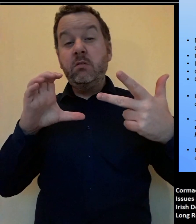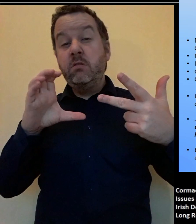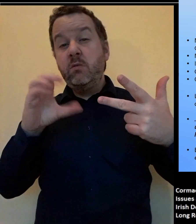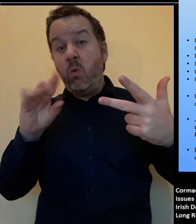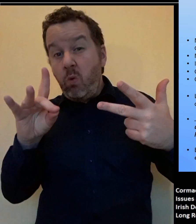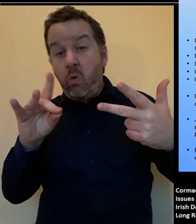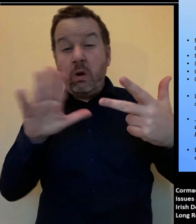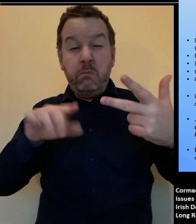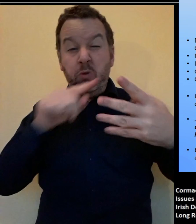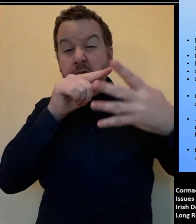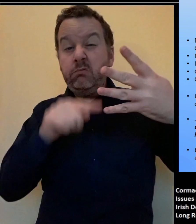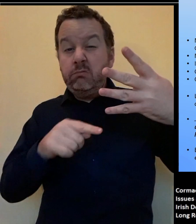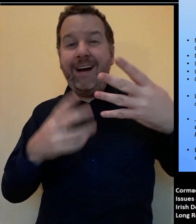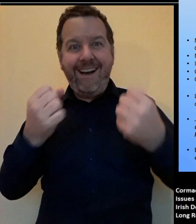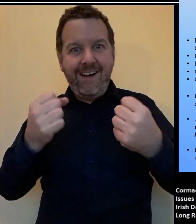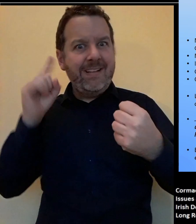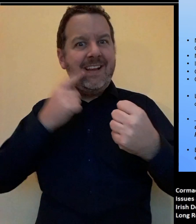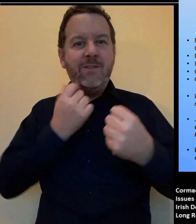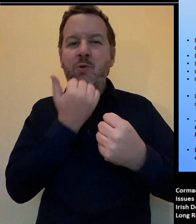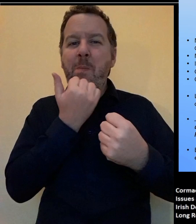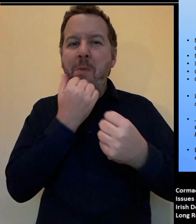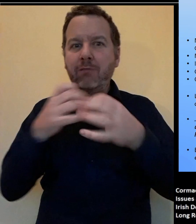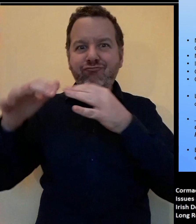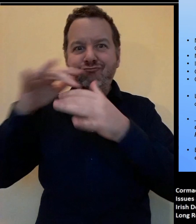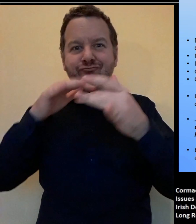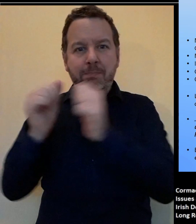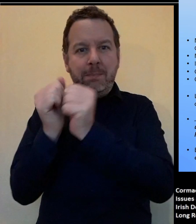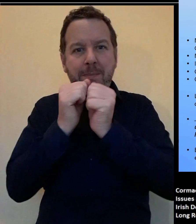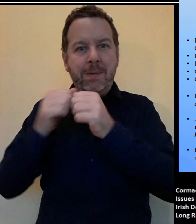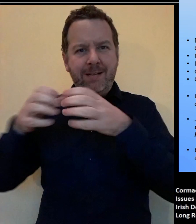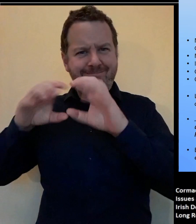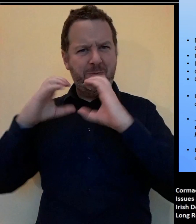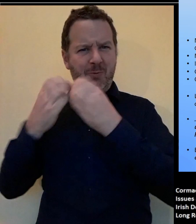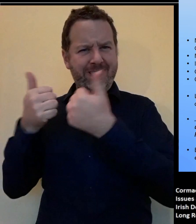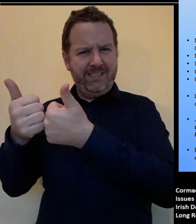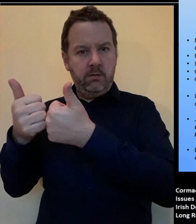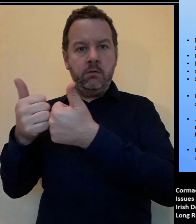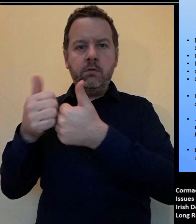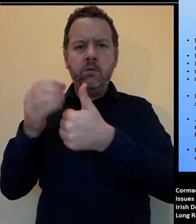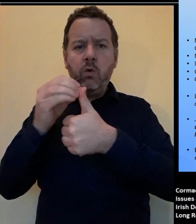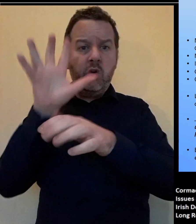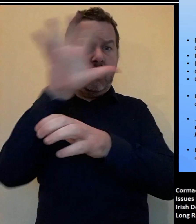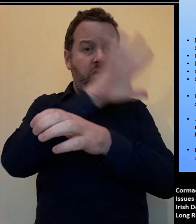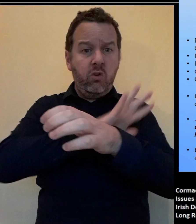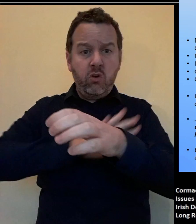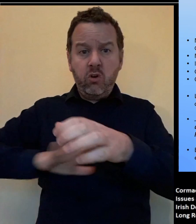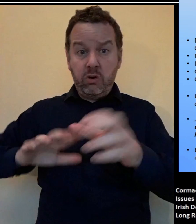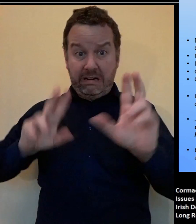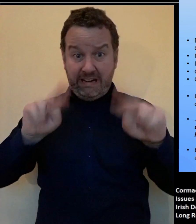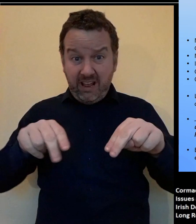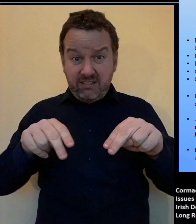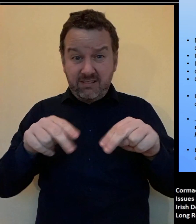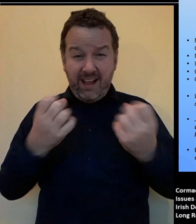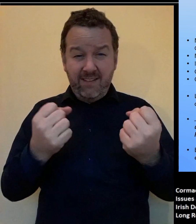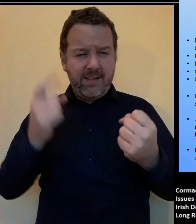Can we assume a deaf community existed anywhere outside Dublin or Belfast, or perhaps Cork and Limerick,